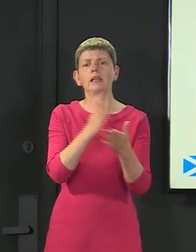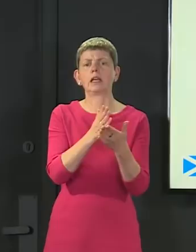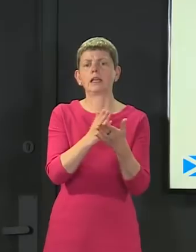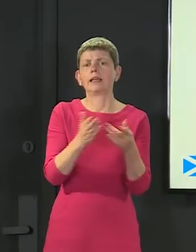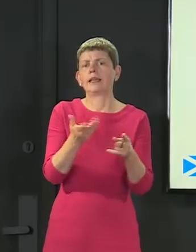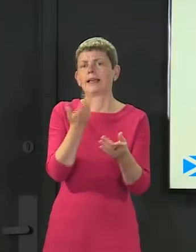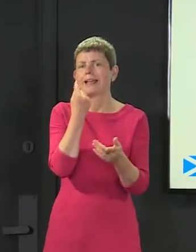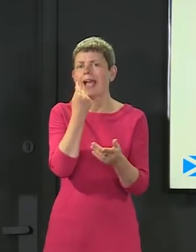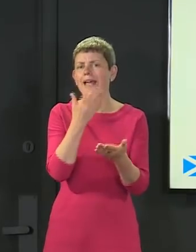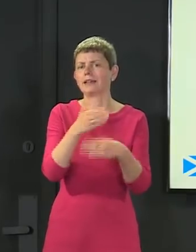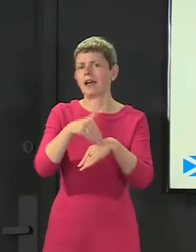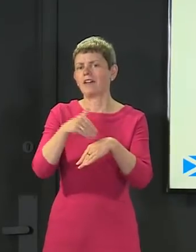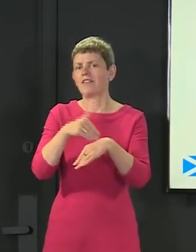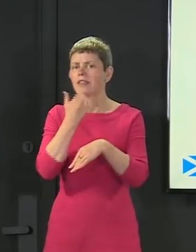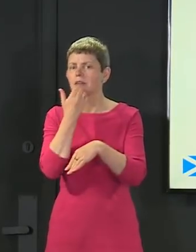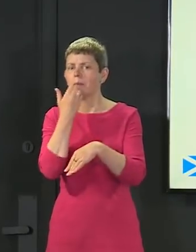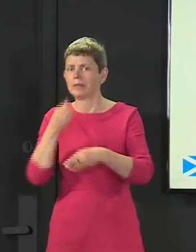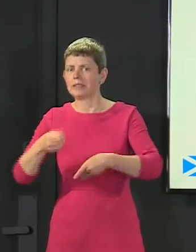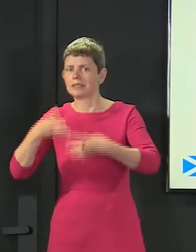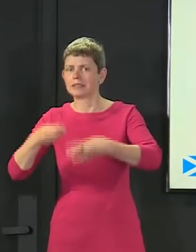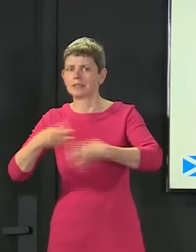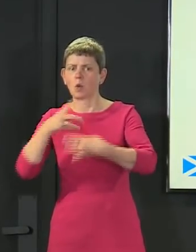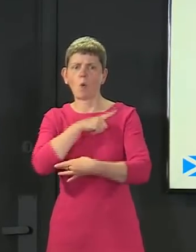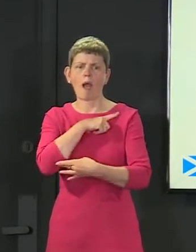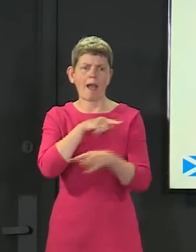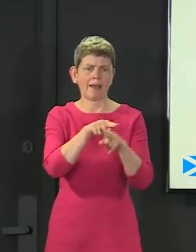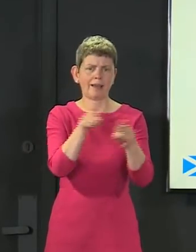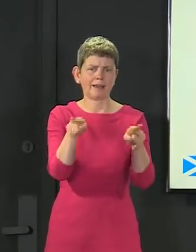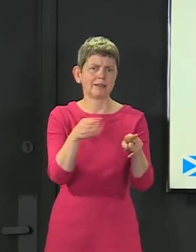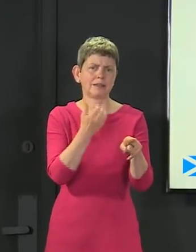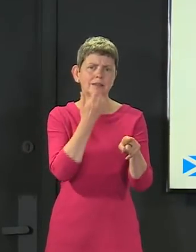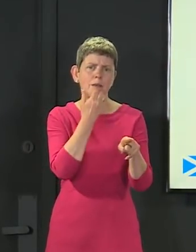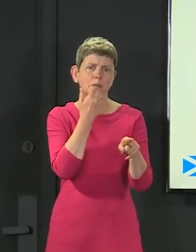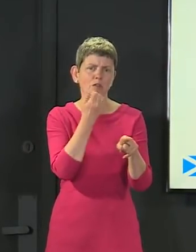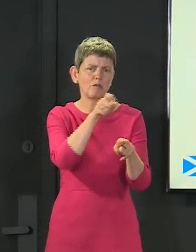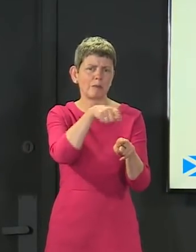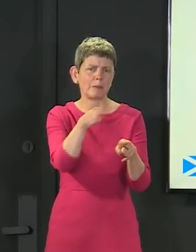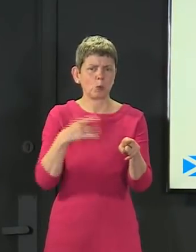plus we've got a very capable director of public health who works in that area who is